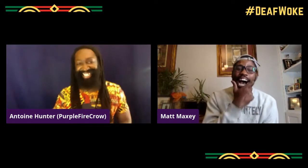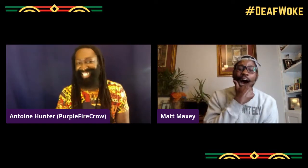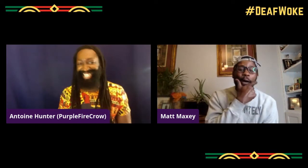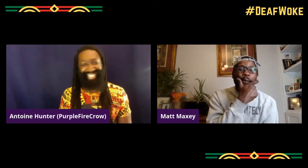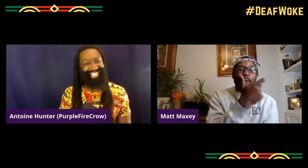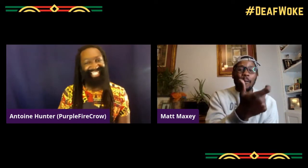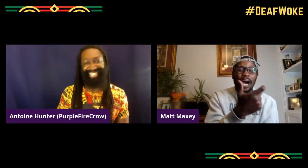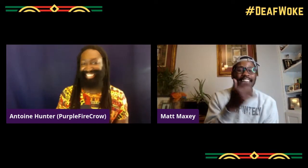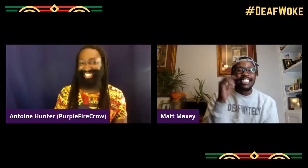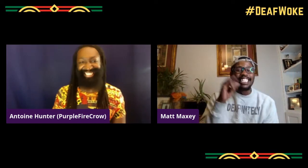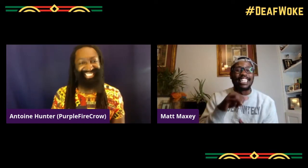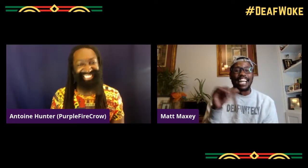Yes.